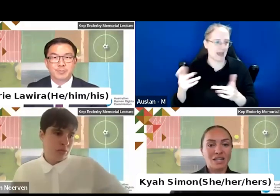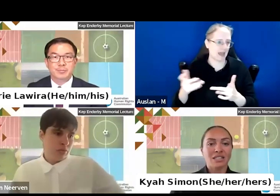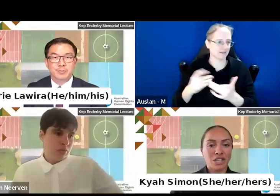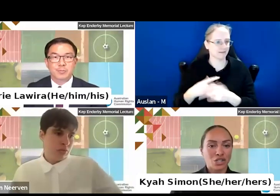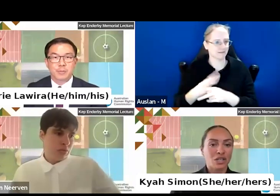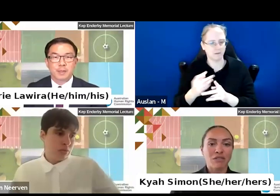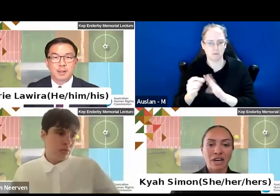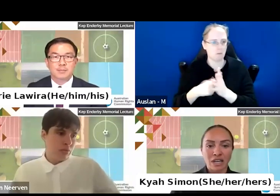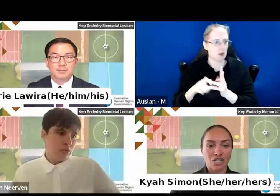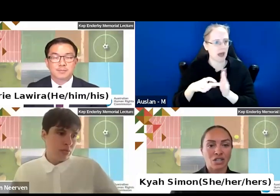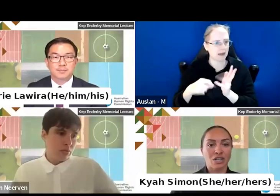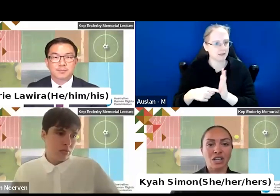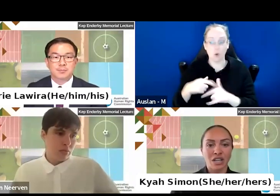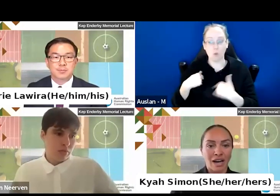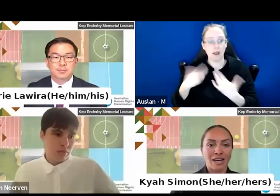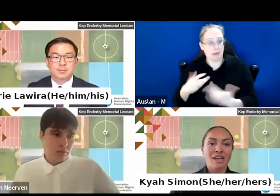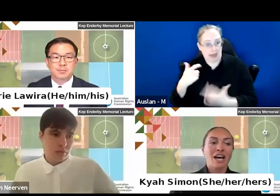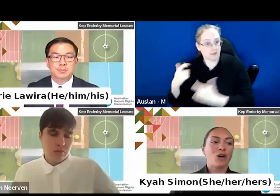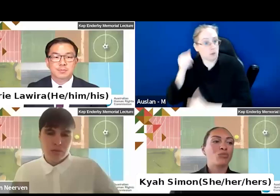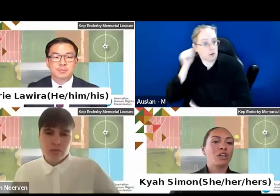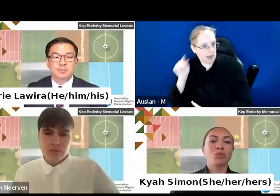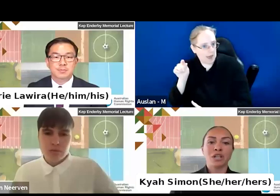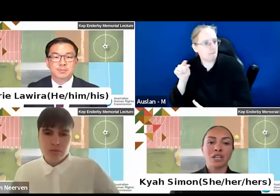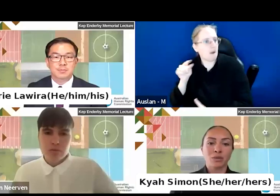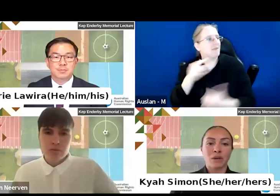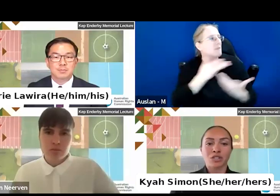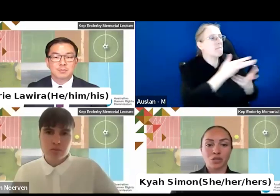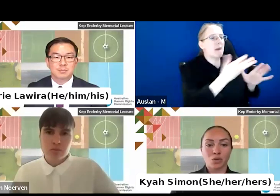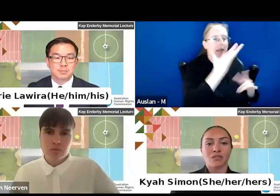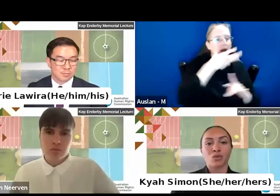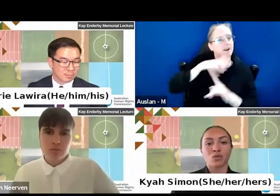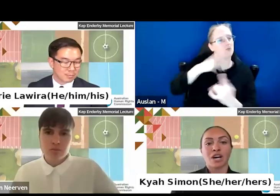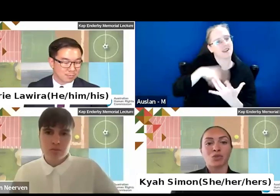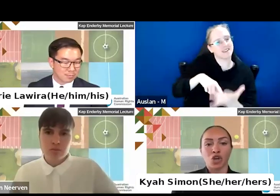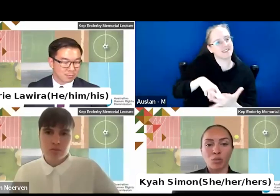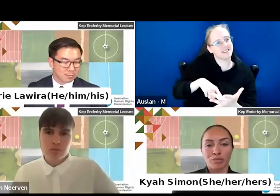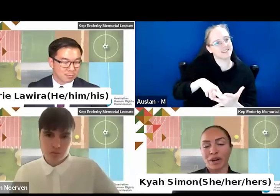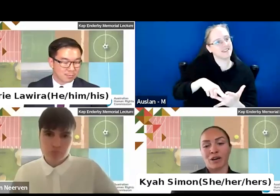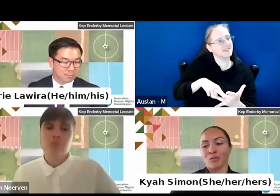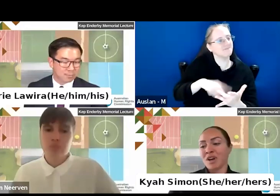the attention, the recognition, the light, the ability to be able to do it as a full time job.